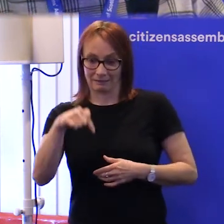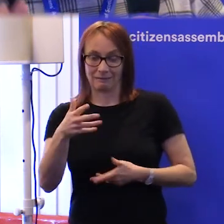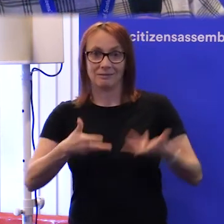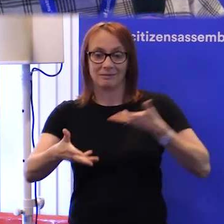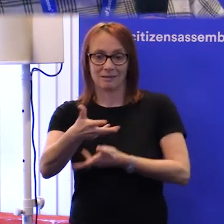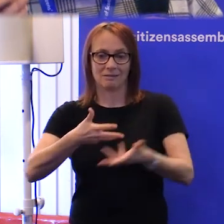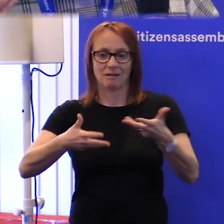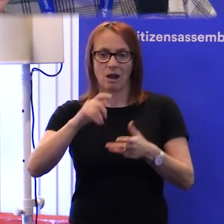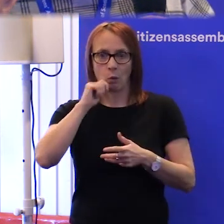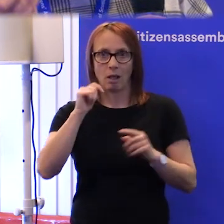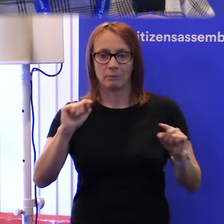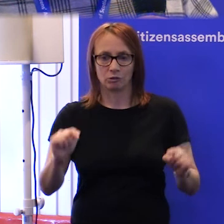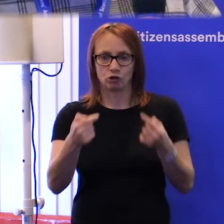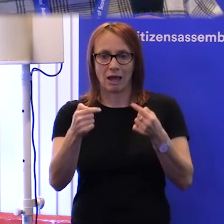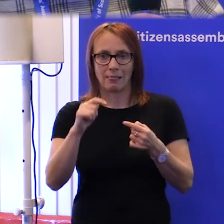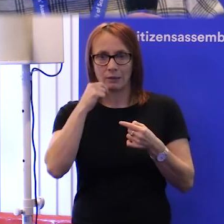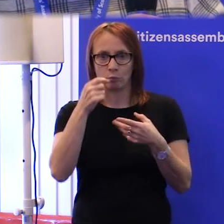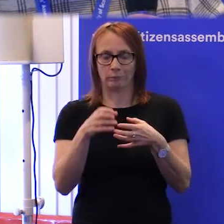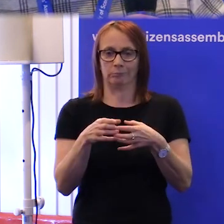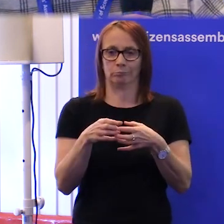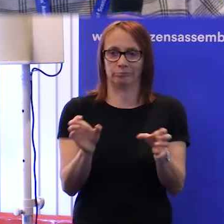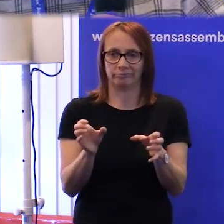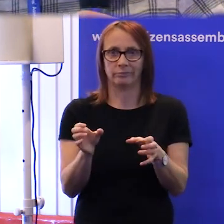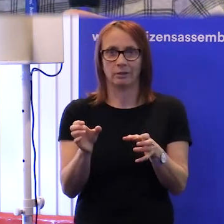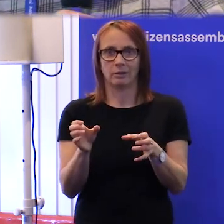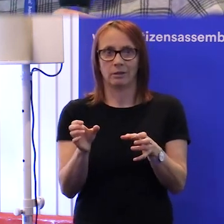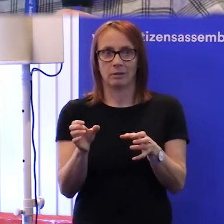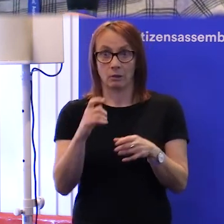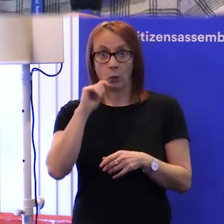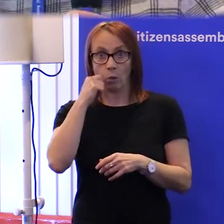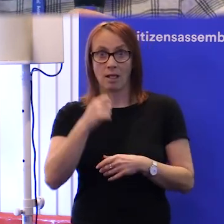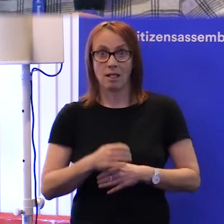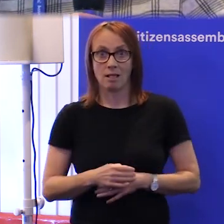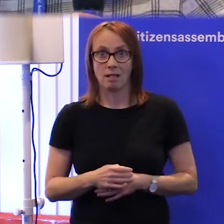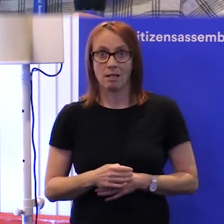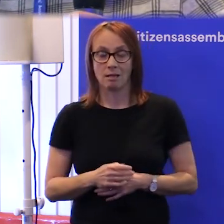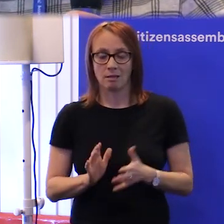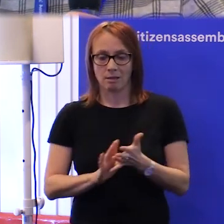more divisive more you know split opinions and we need to be able to have